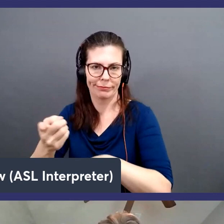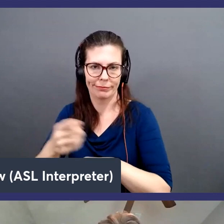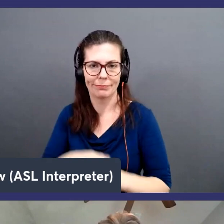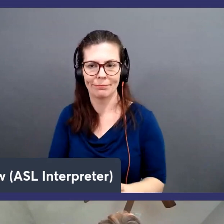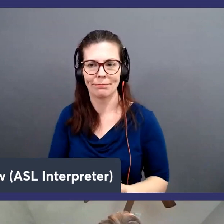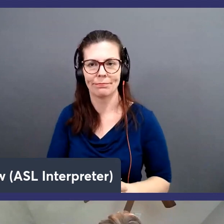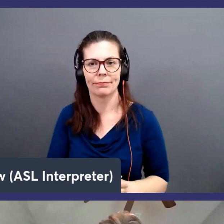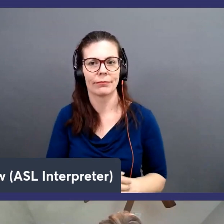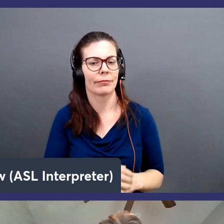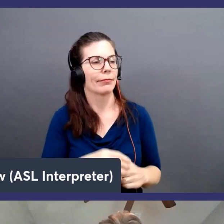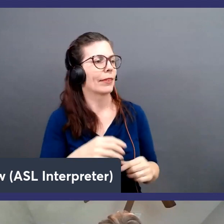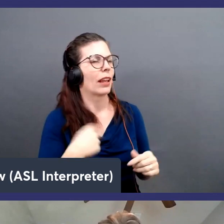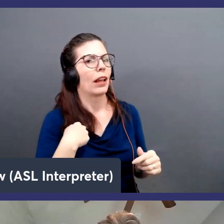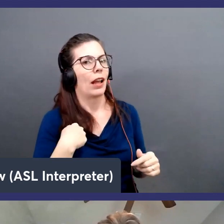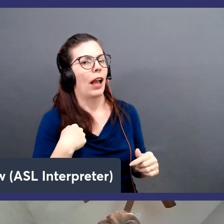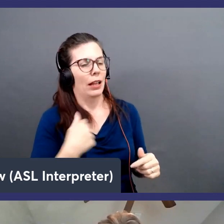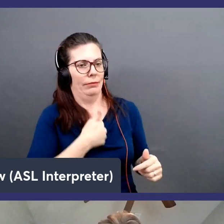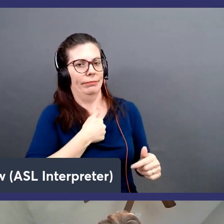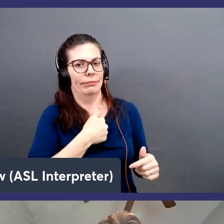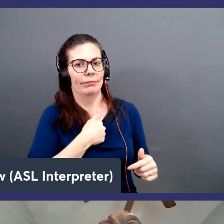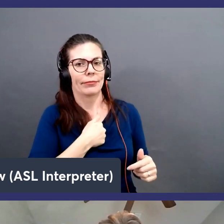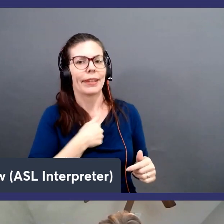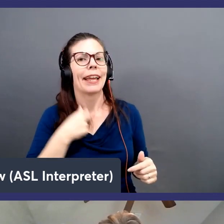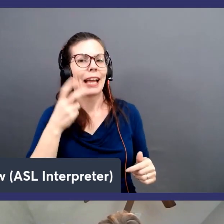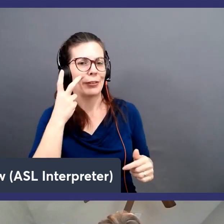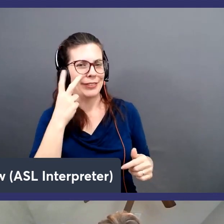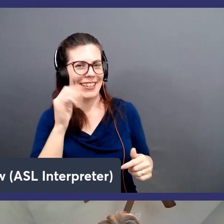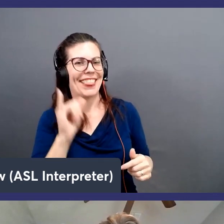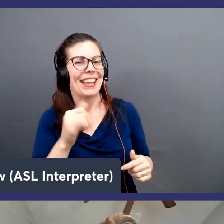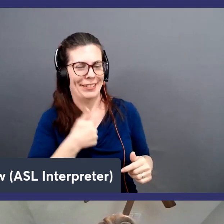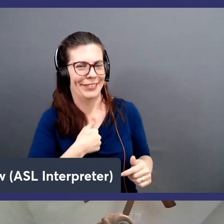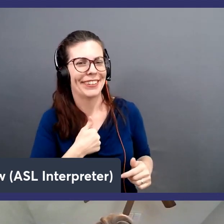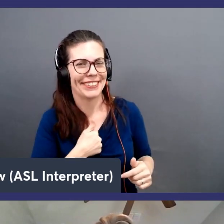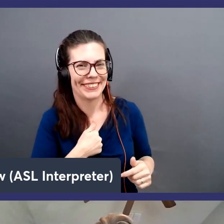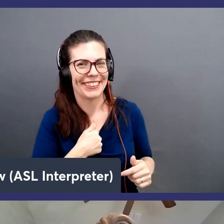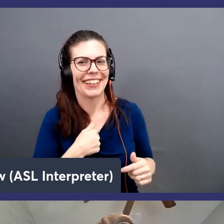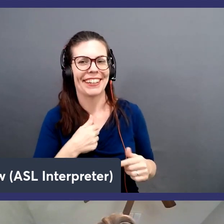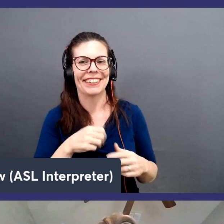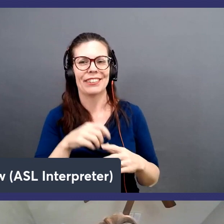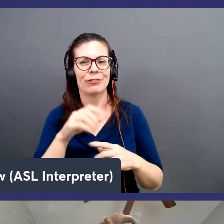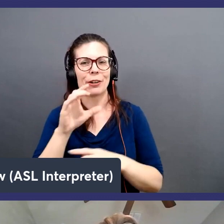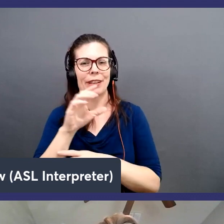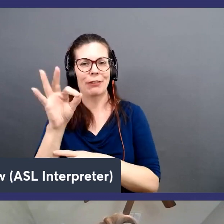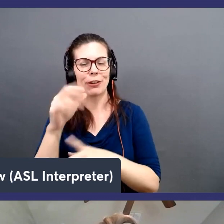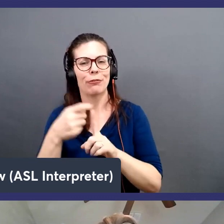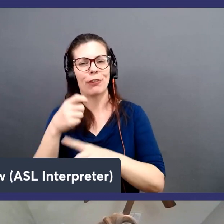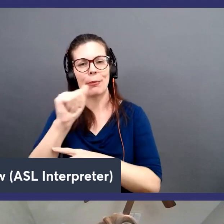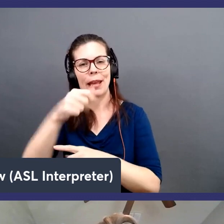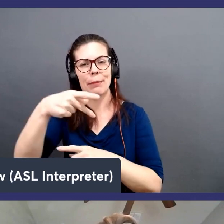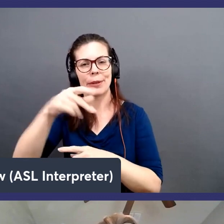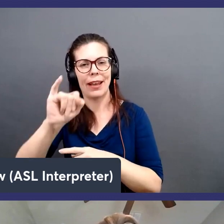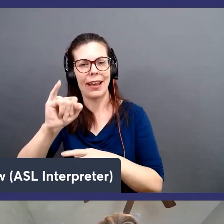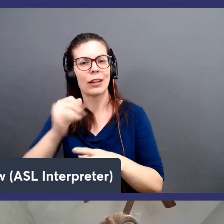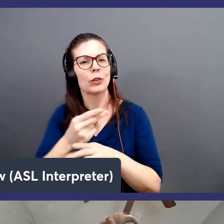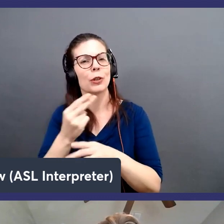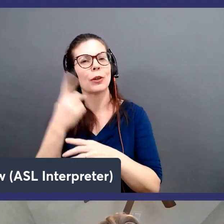Yeah, I know I've personally seen this in action when I deployed CloudFront in front of an API that was being used as a social media app,